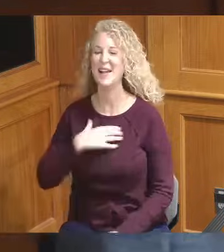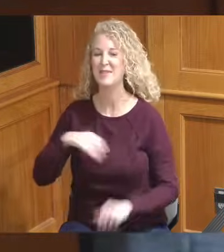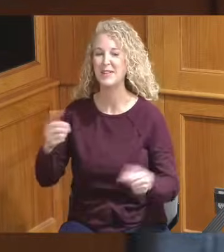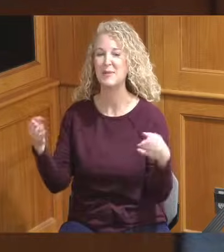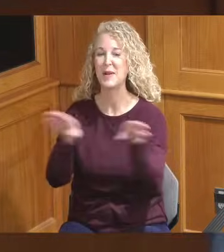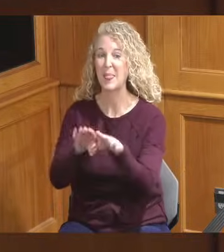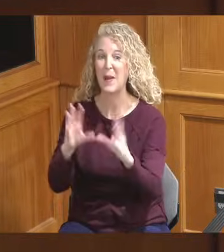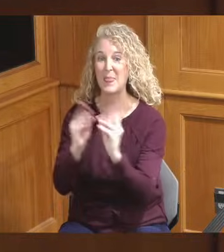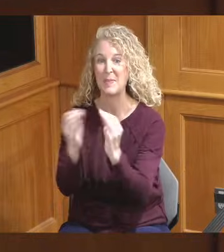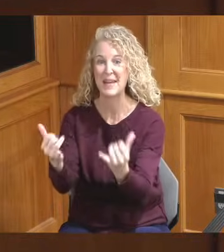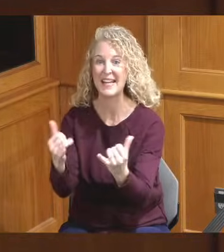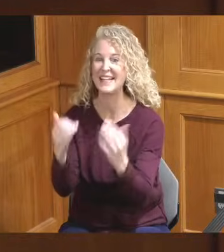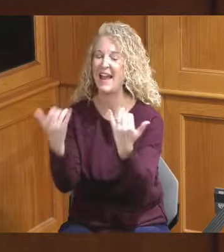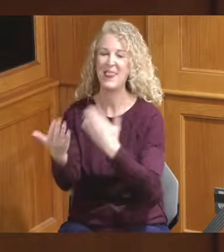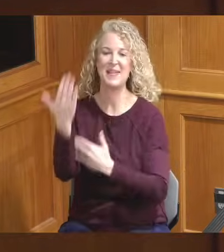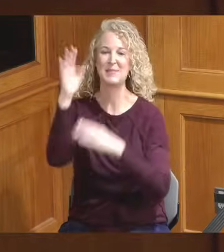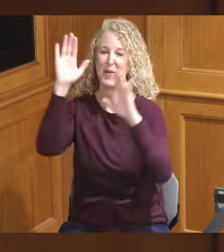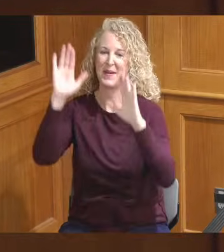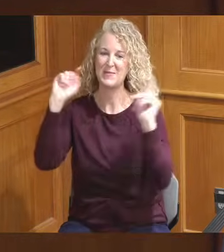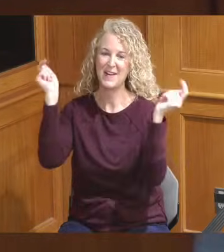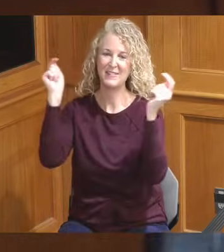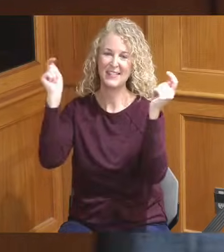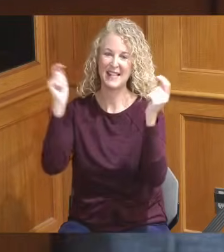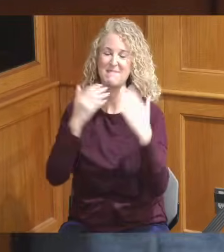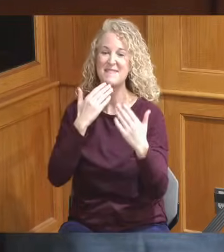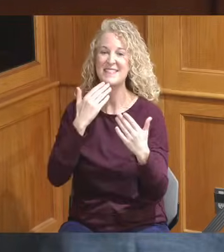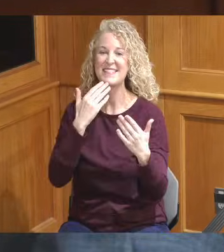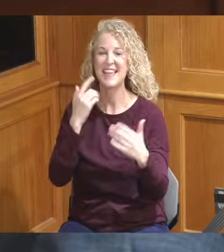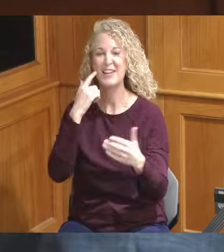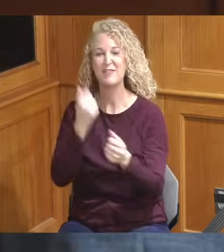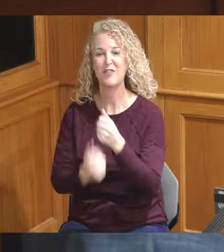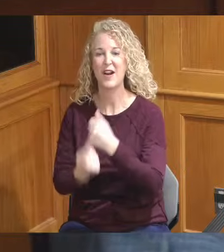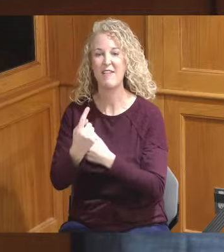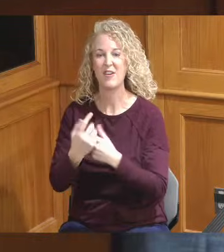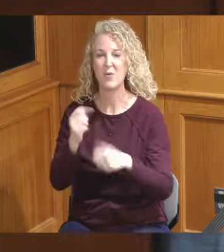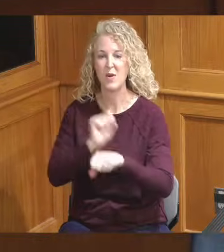It's really been a a wonderful celebration. So, thank you for your efforts and pulling all that